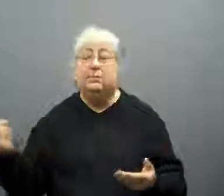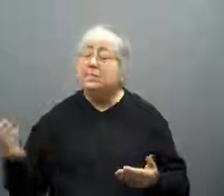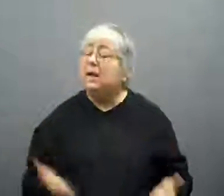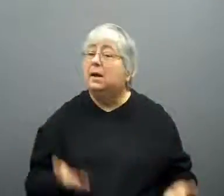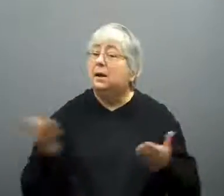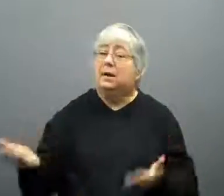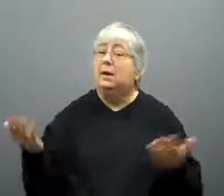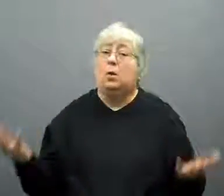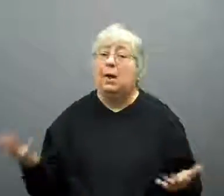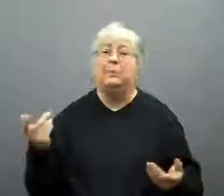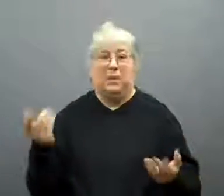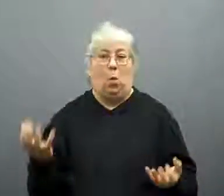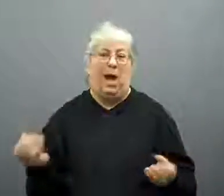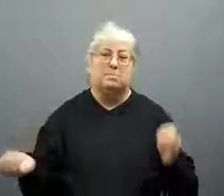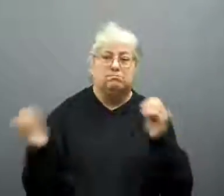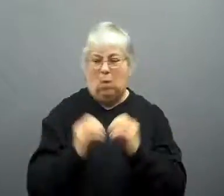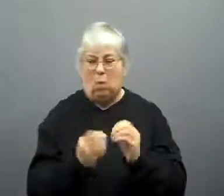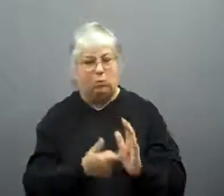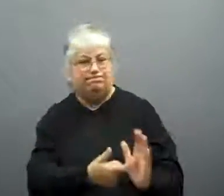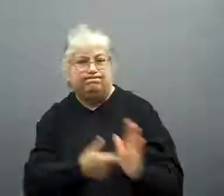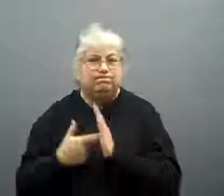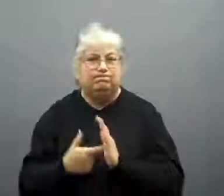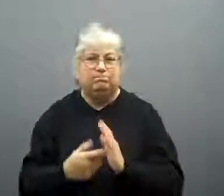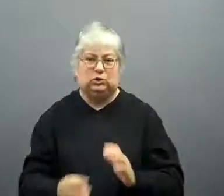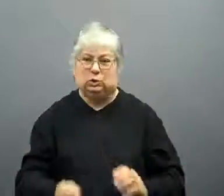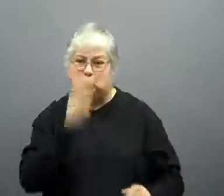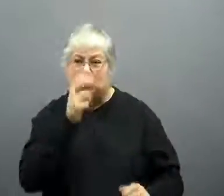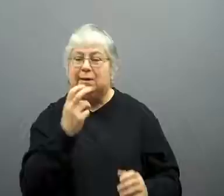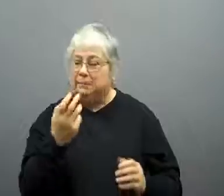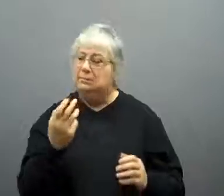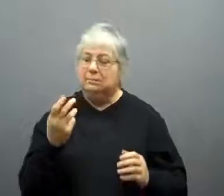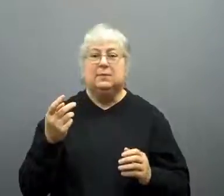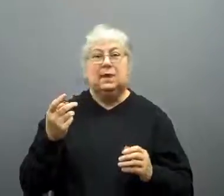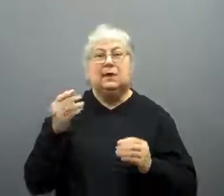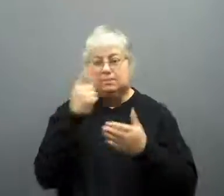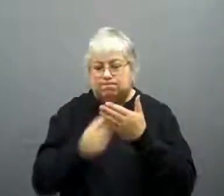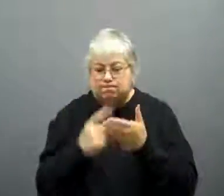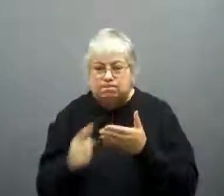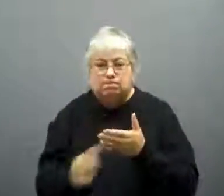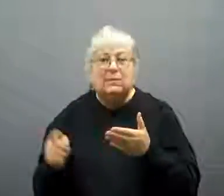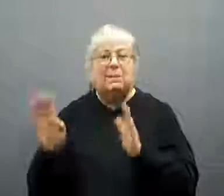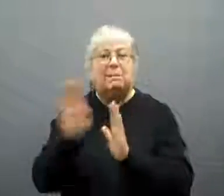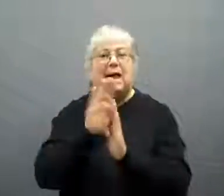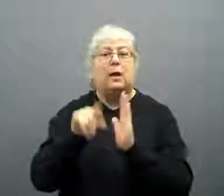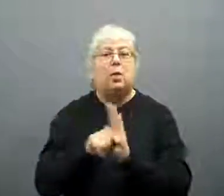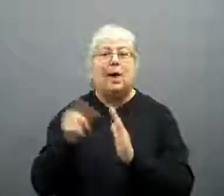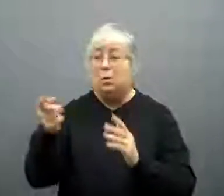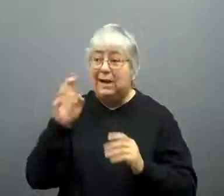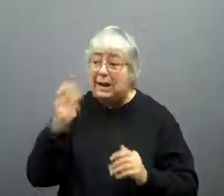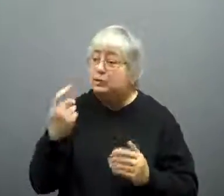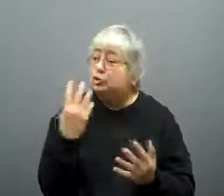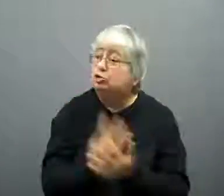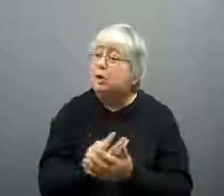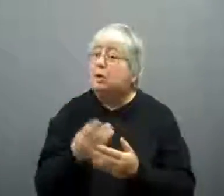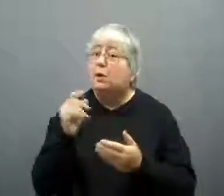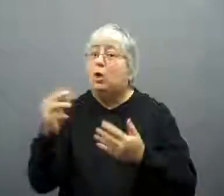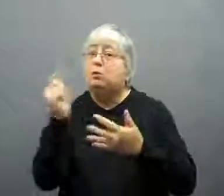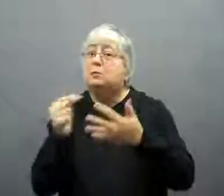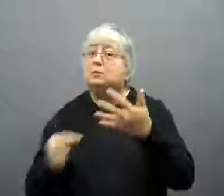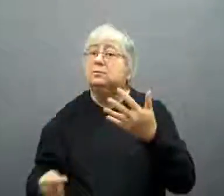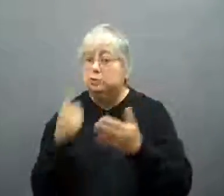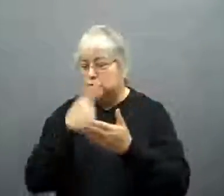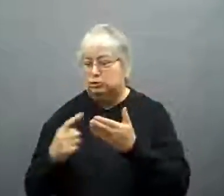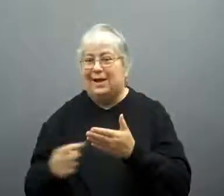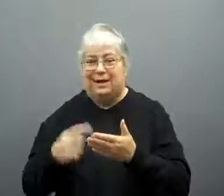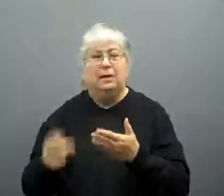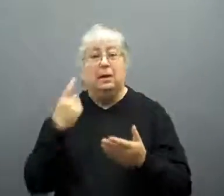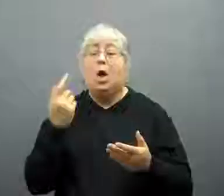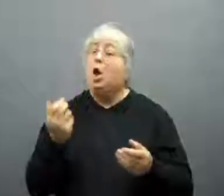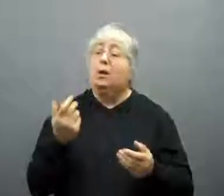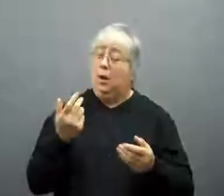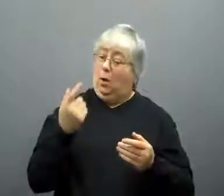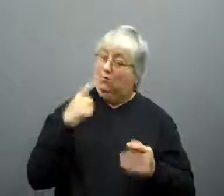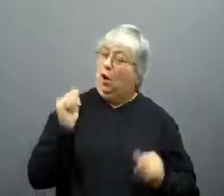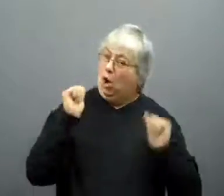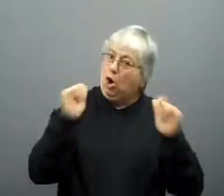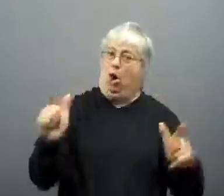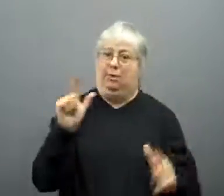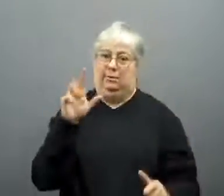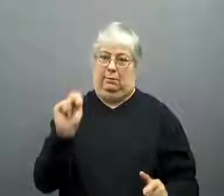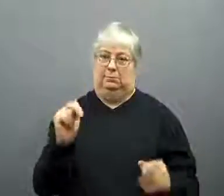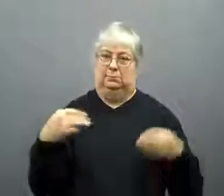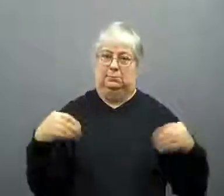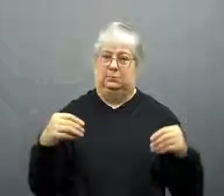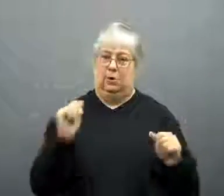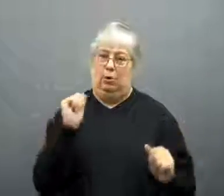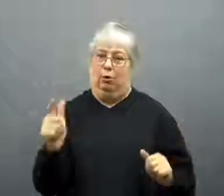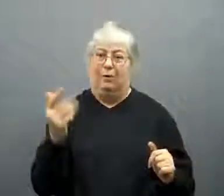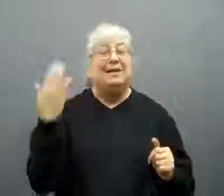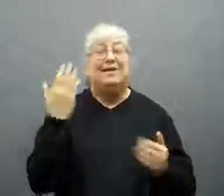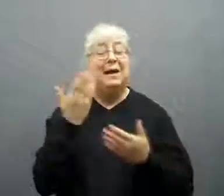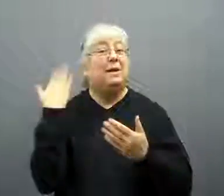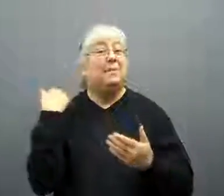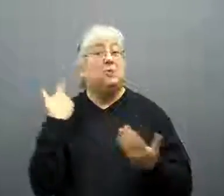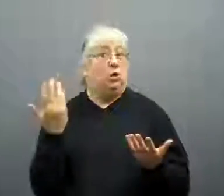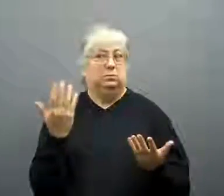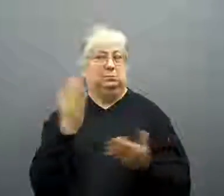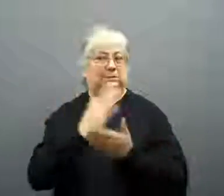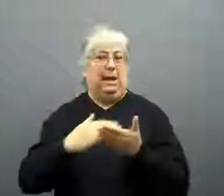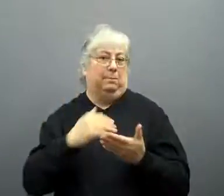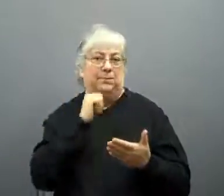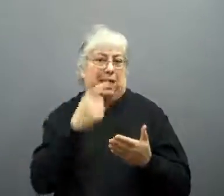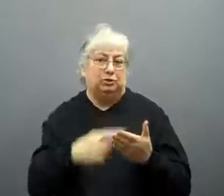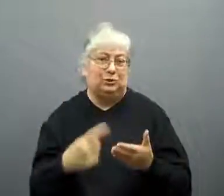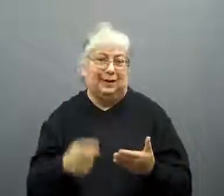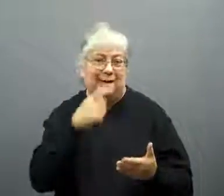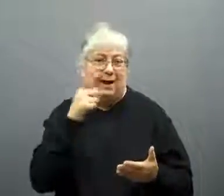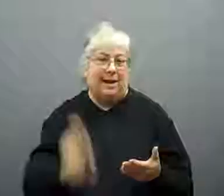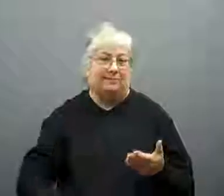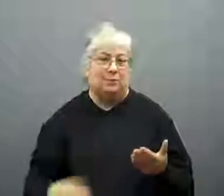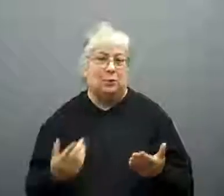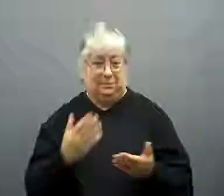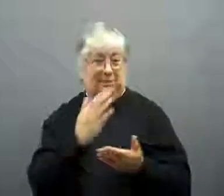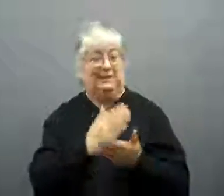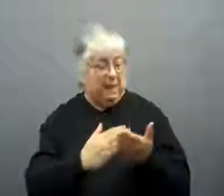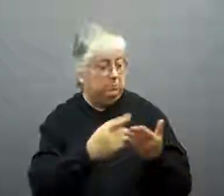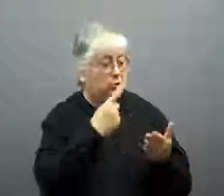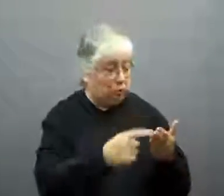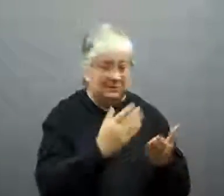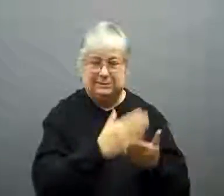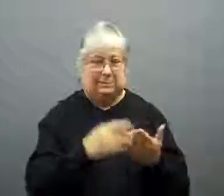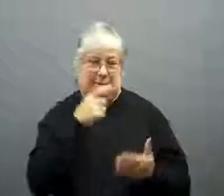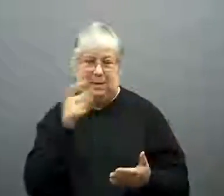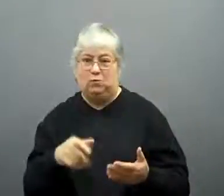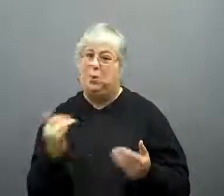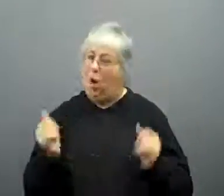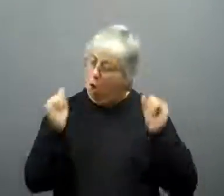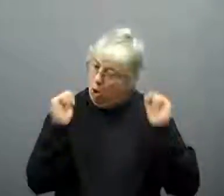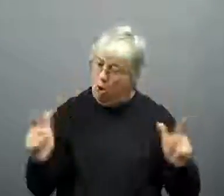He pushed for stricter background checks on all gun sales.